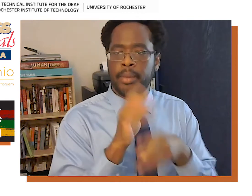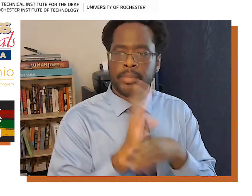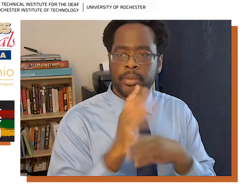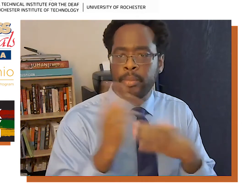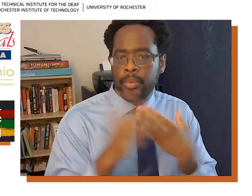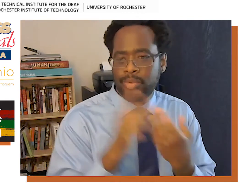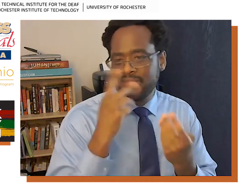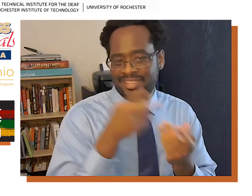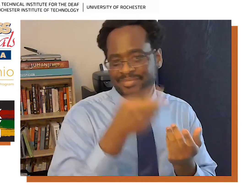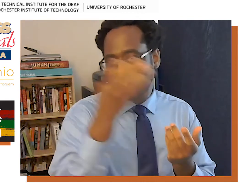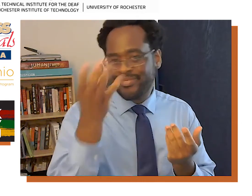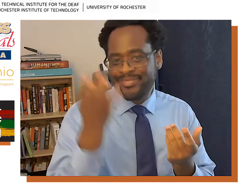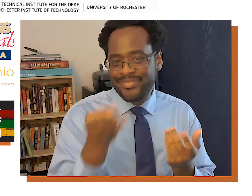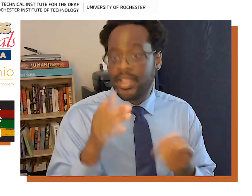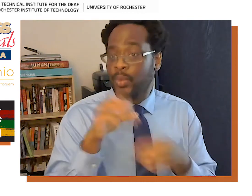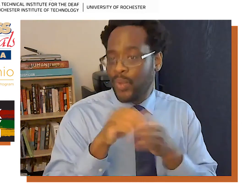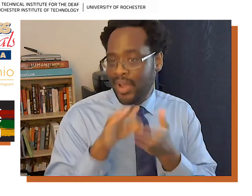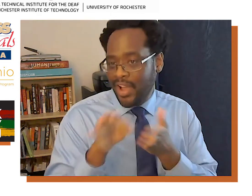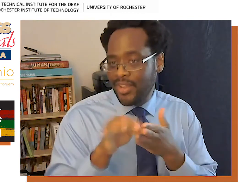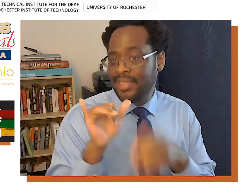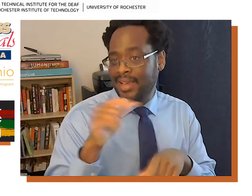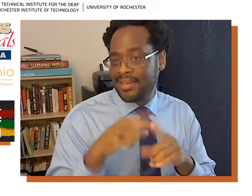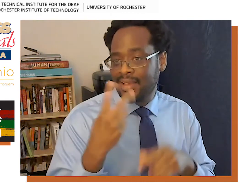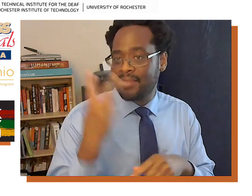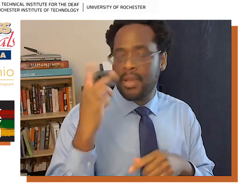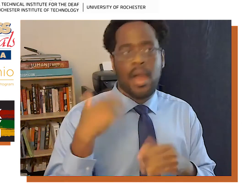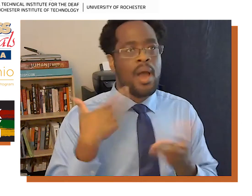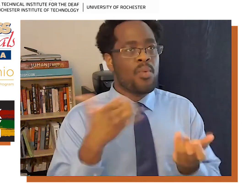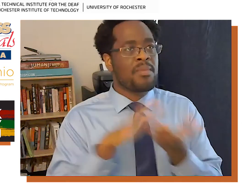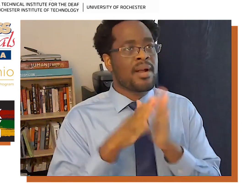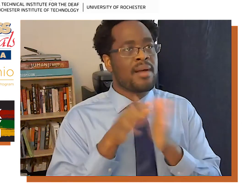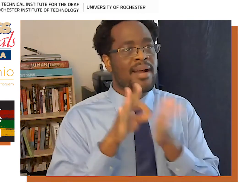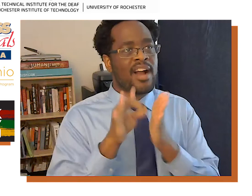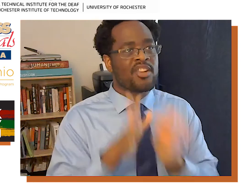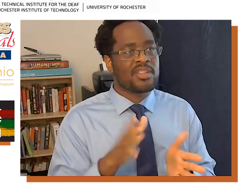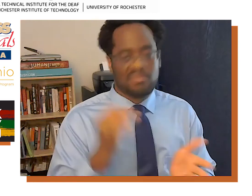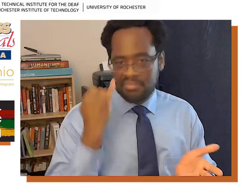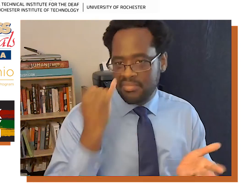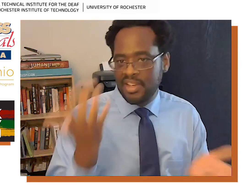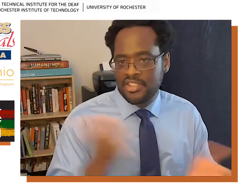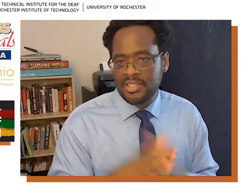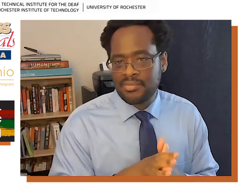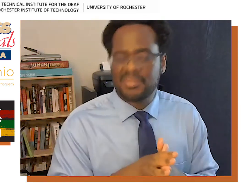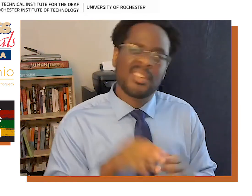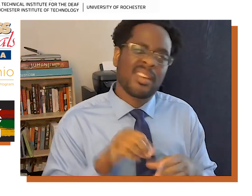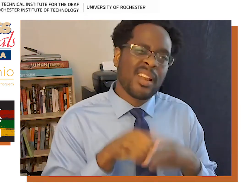I was involved in the business programs and accounting, as well. At that time, I wanted to become an accountant,